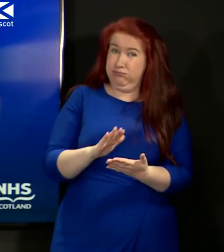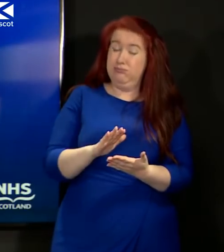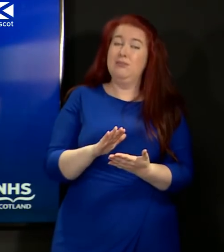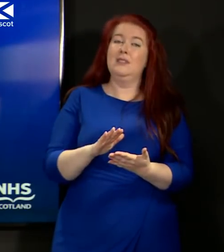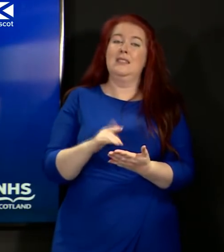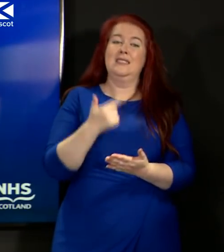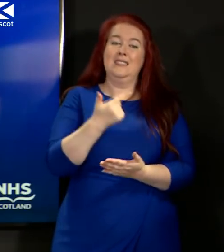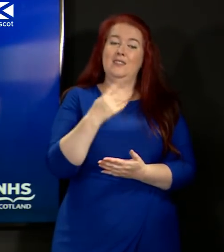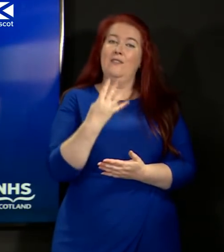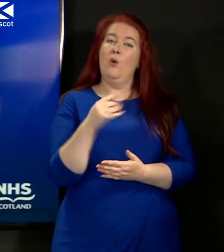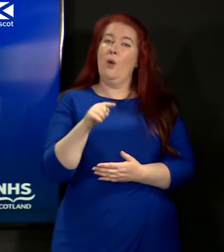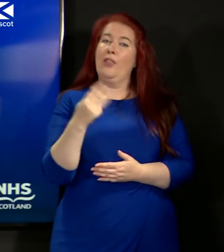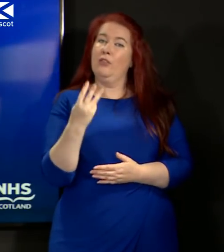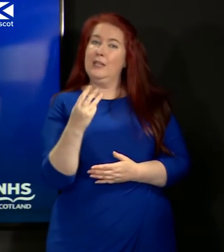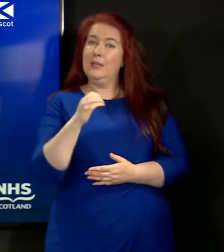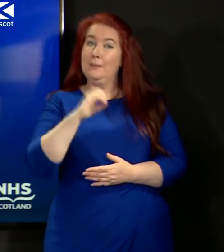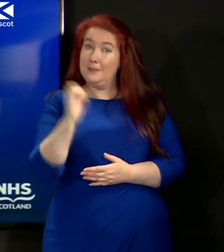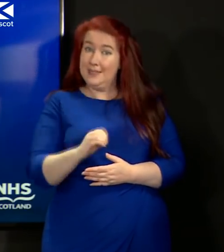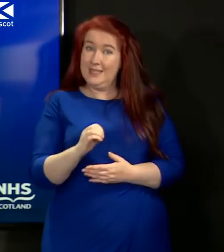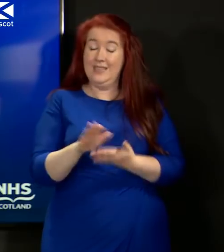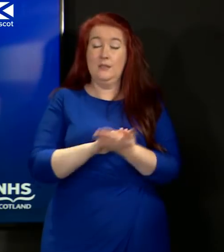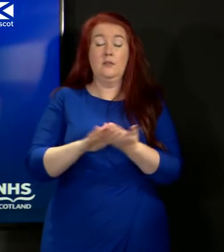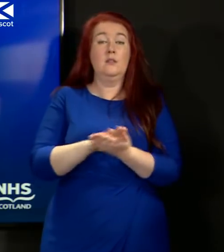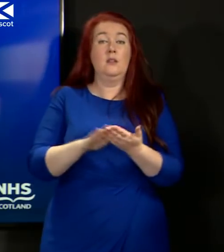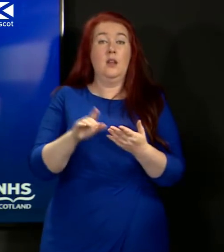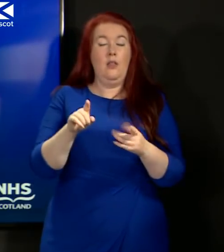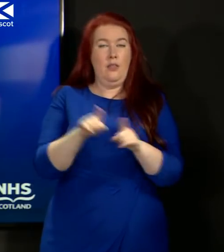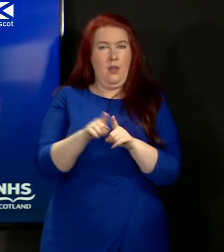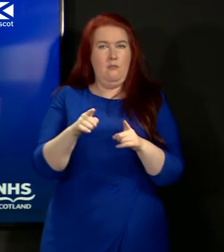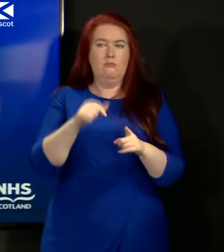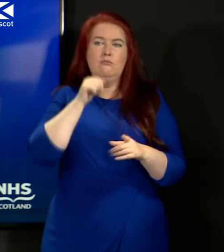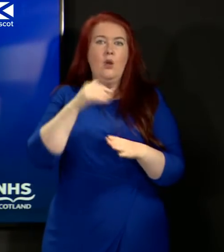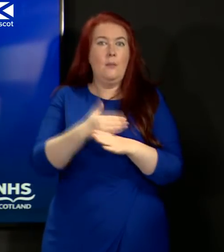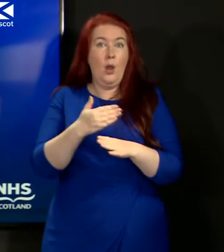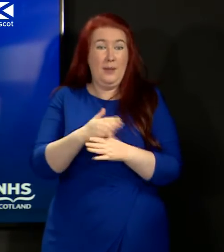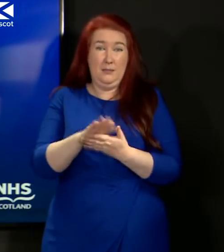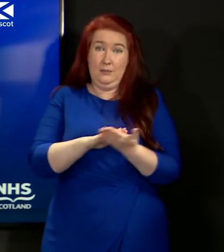and the unemployment rate estimate rolls over the quarter to 4.6%.